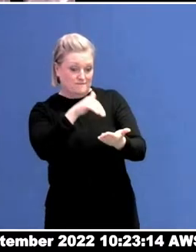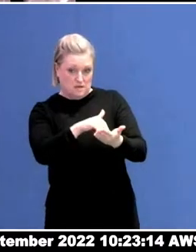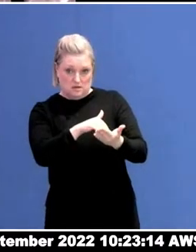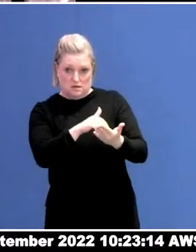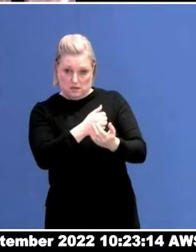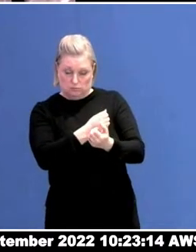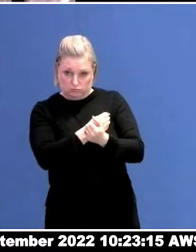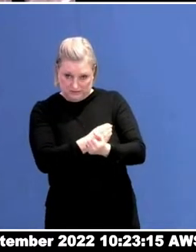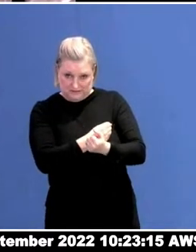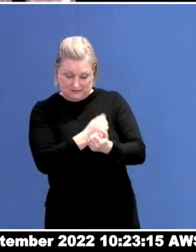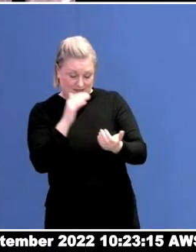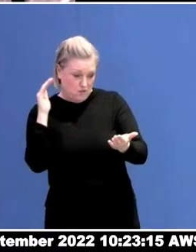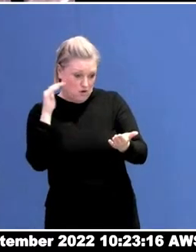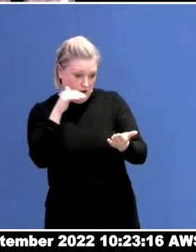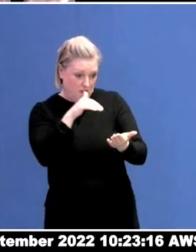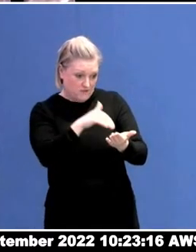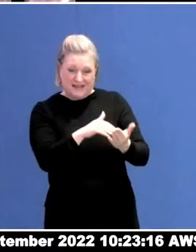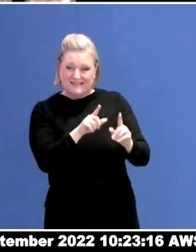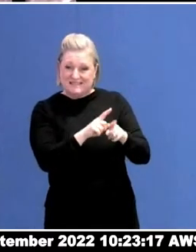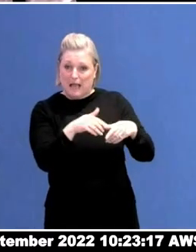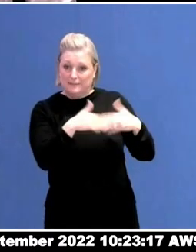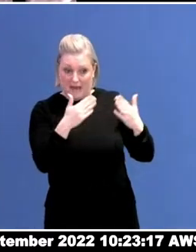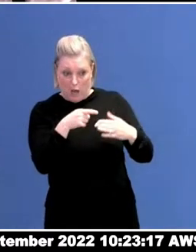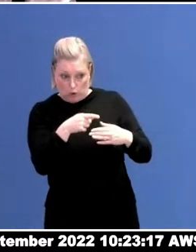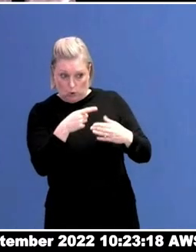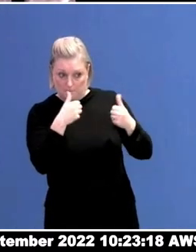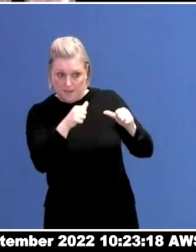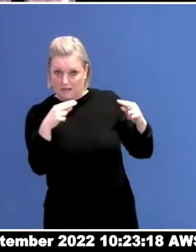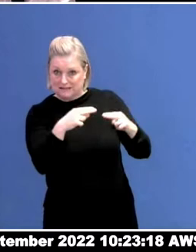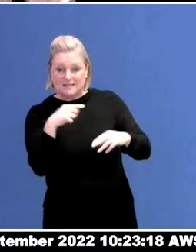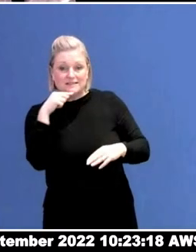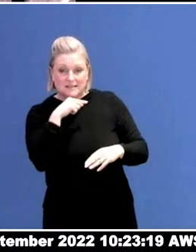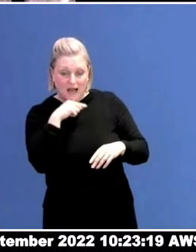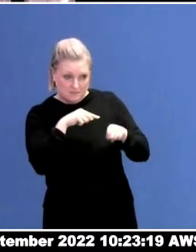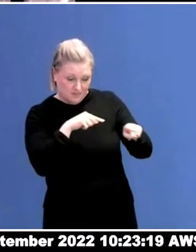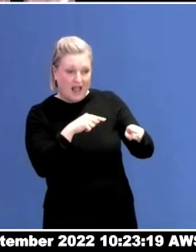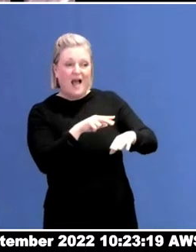that you saw Aaron, and you have indicated that on that day, they did not say anything